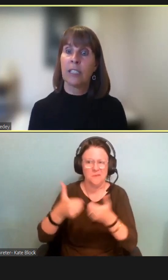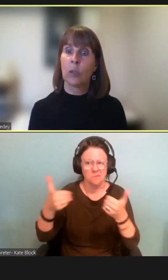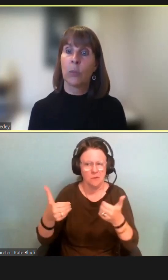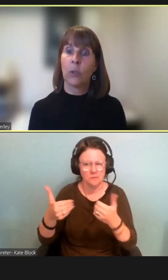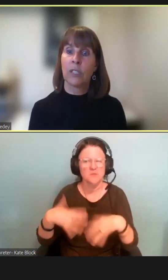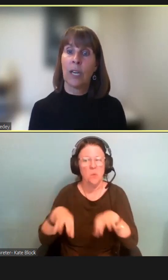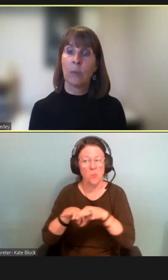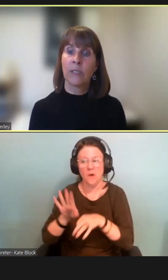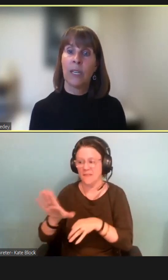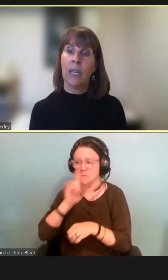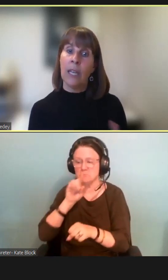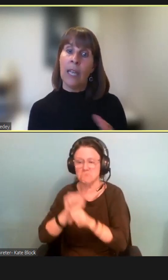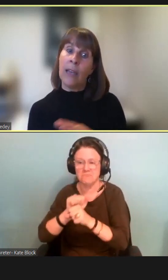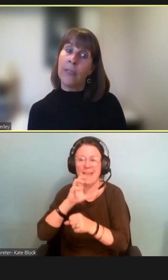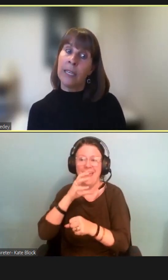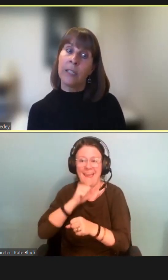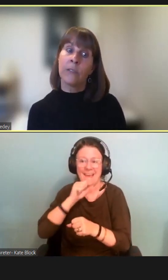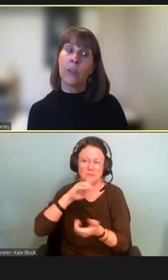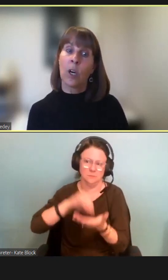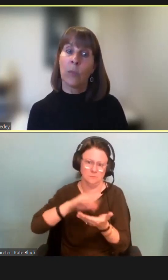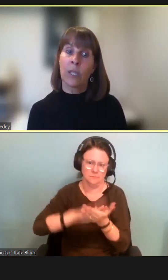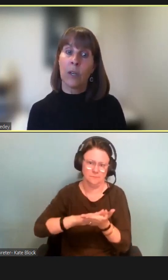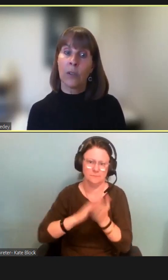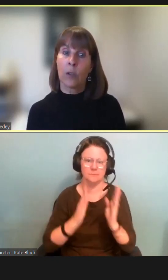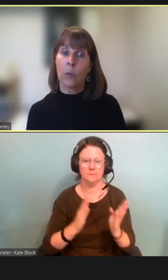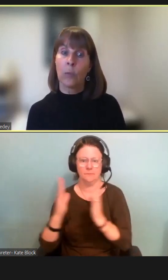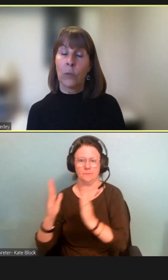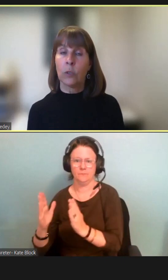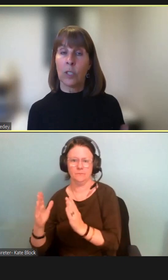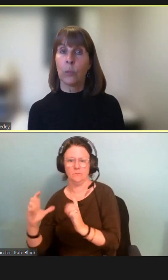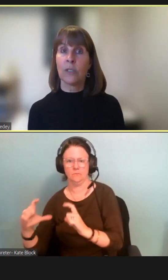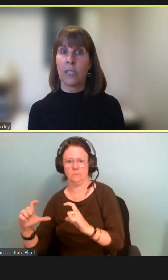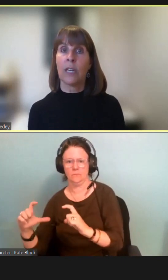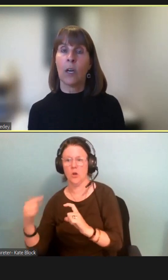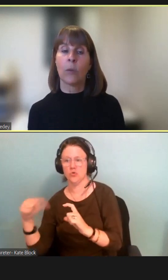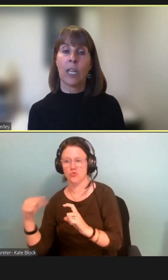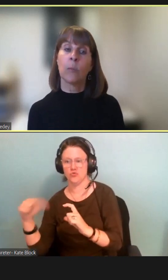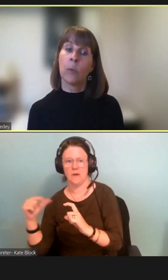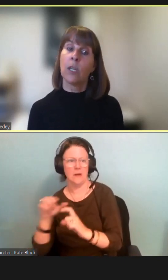both times and then for our MacArthur we do get a percentile rank but we also get